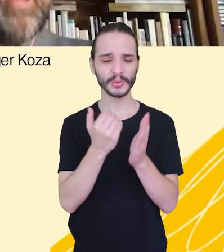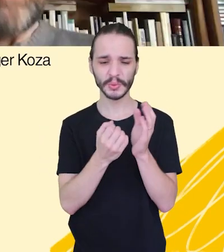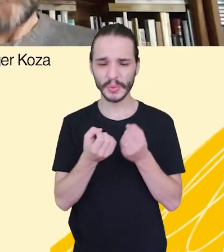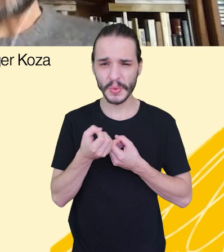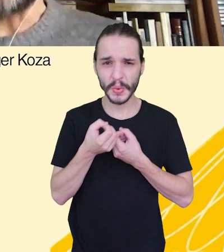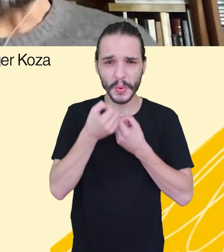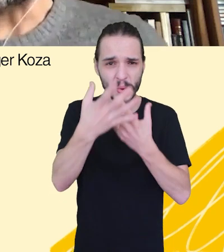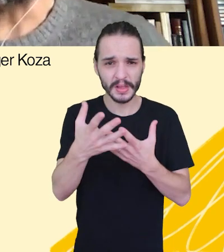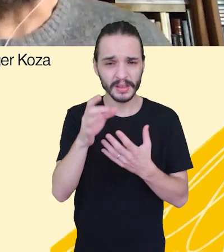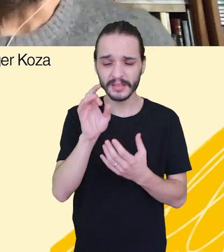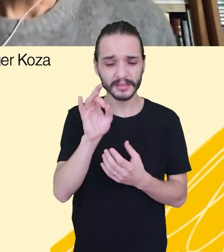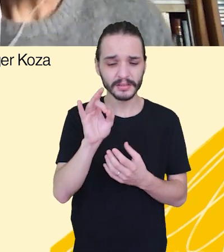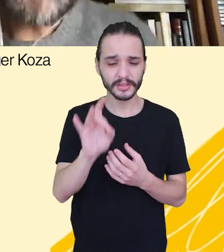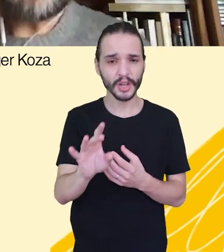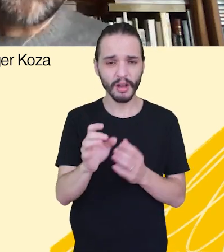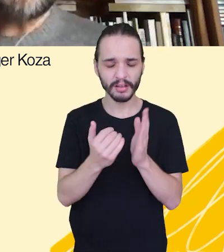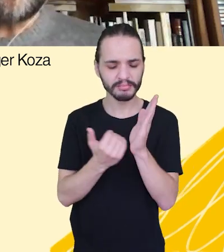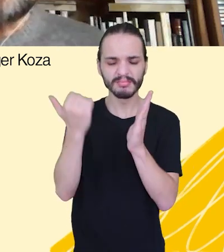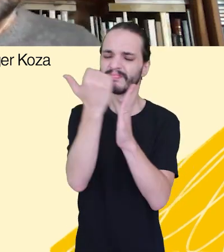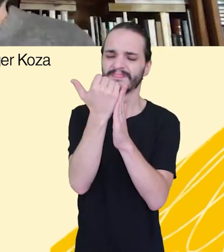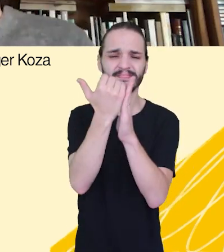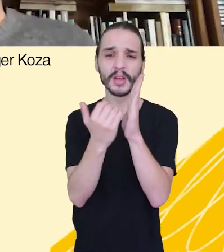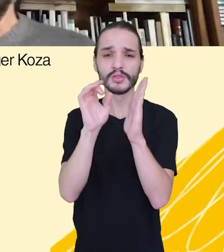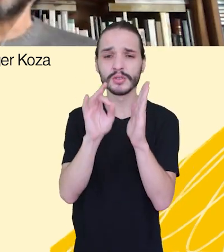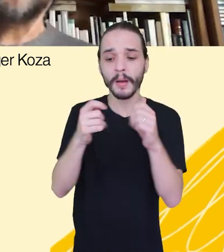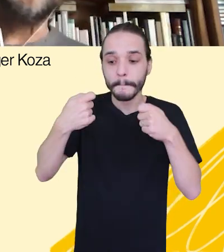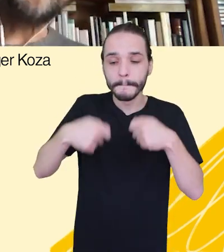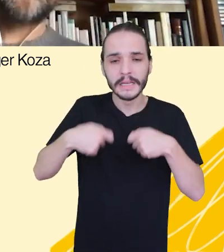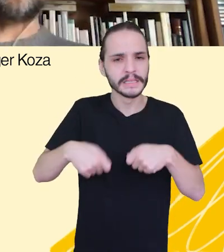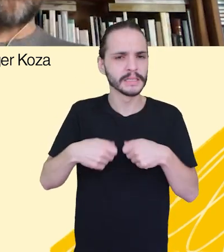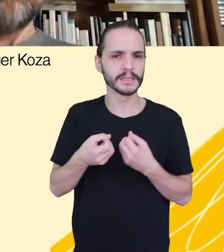And that's my question. How do you perceive what is necessary?